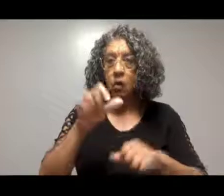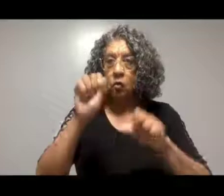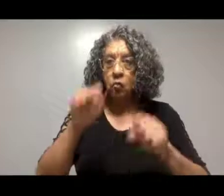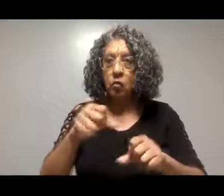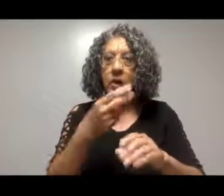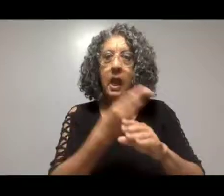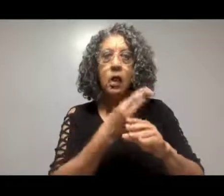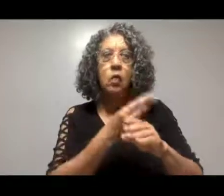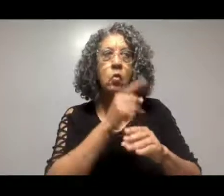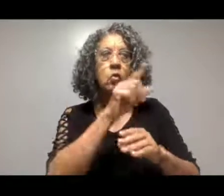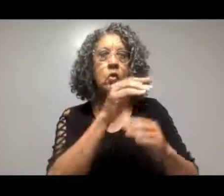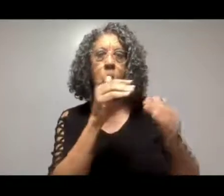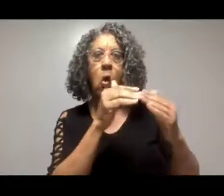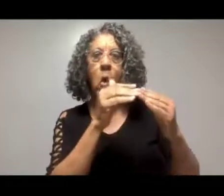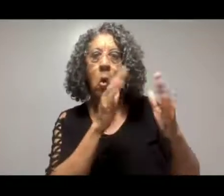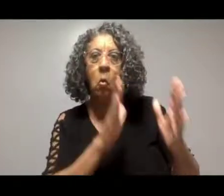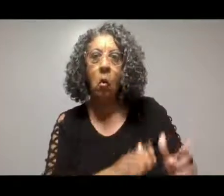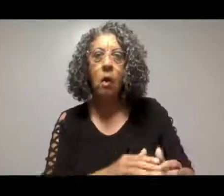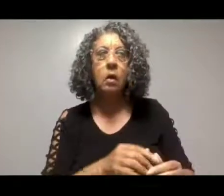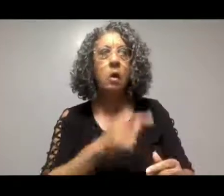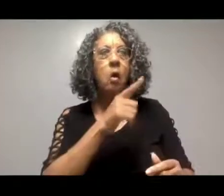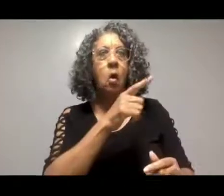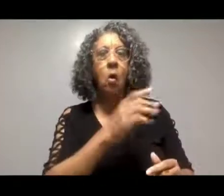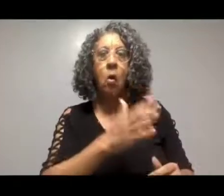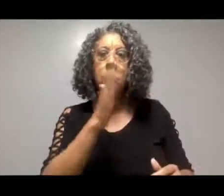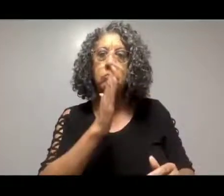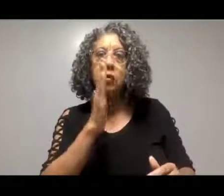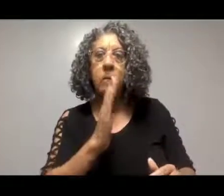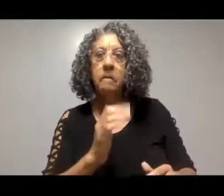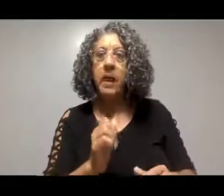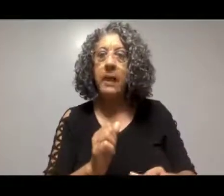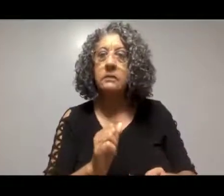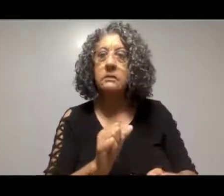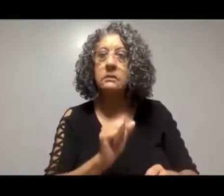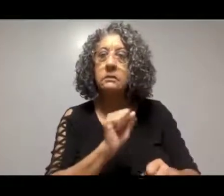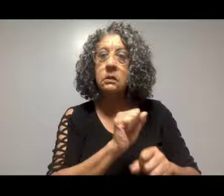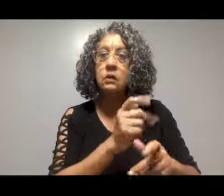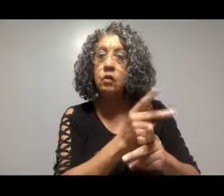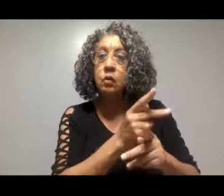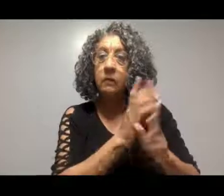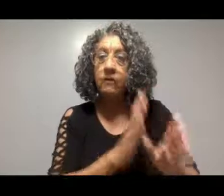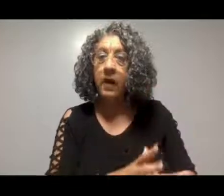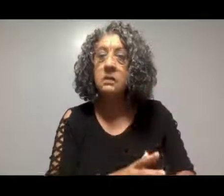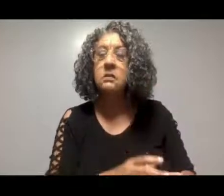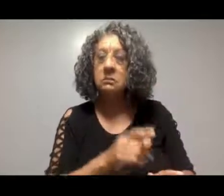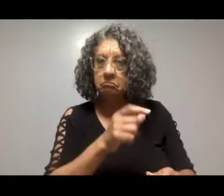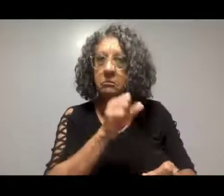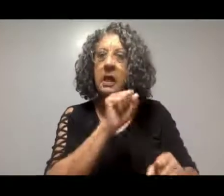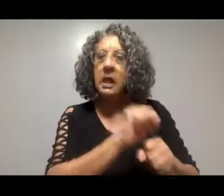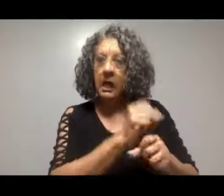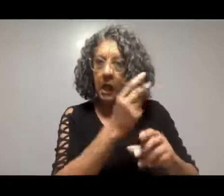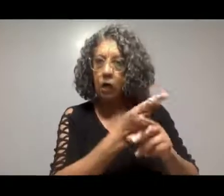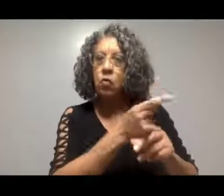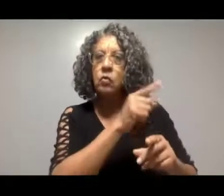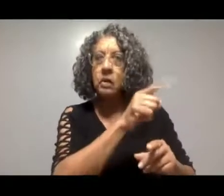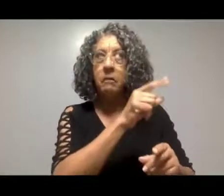There are employment references which might be a co-worker or your former supervisor